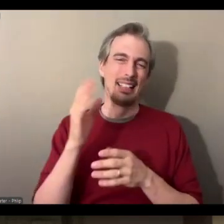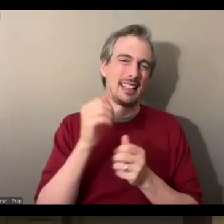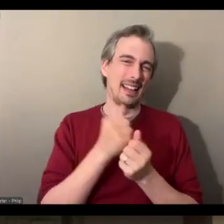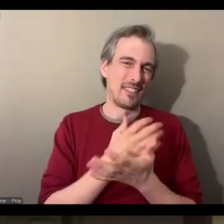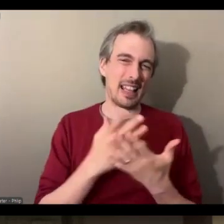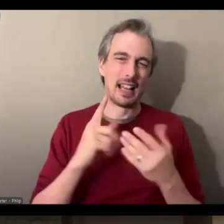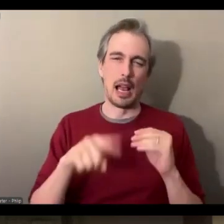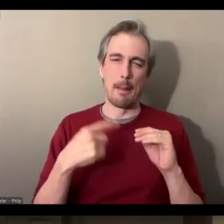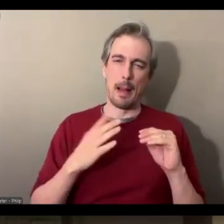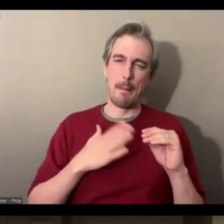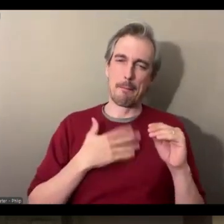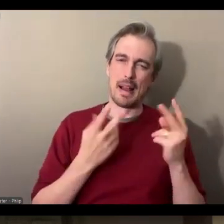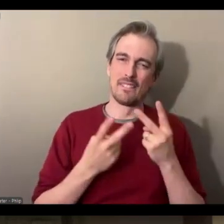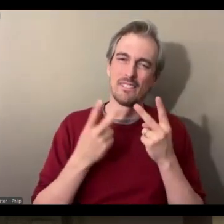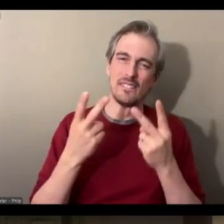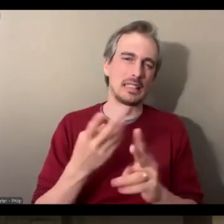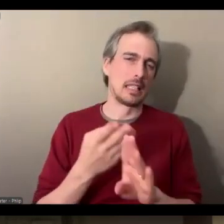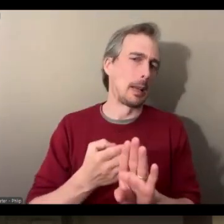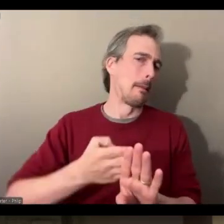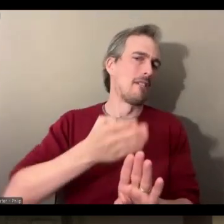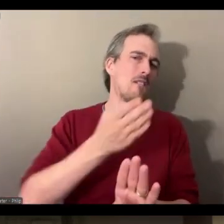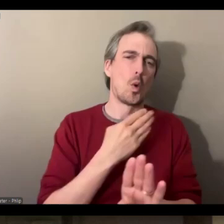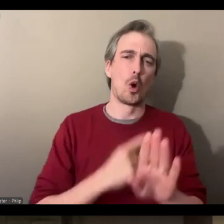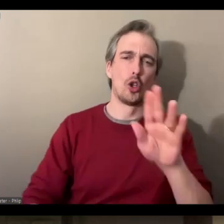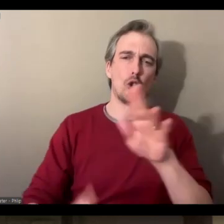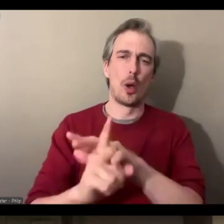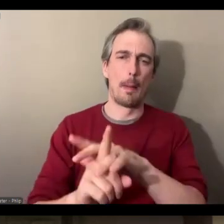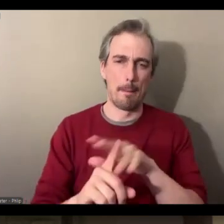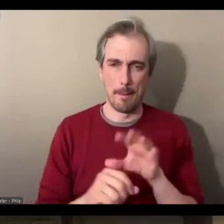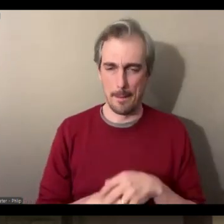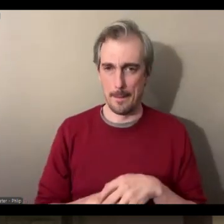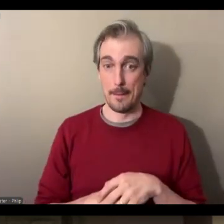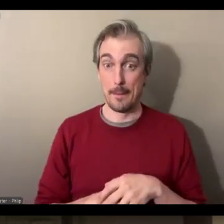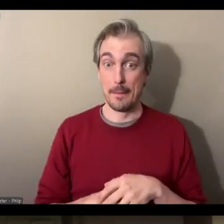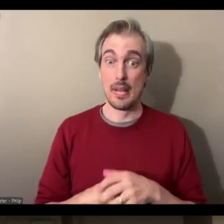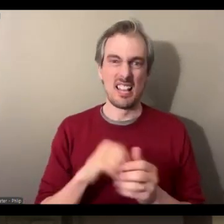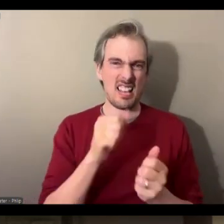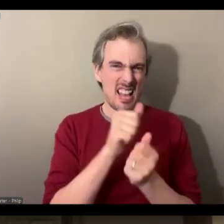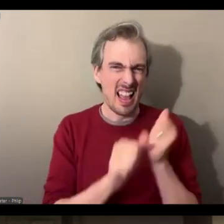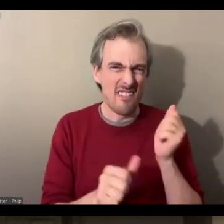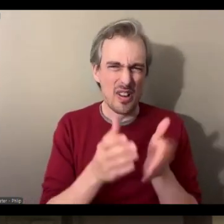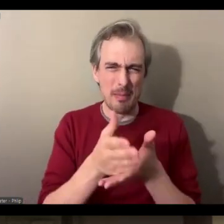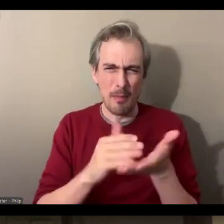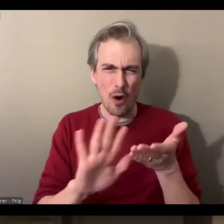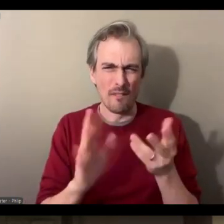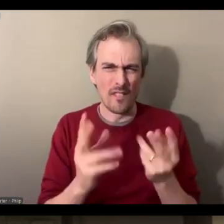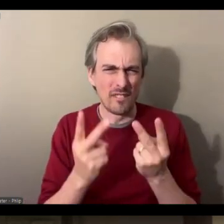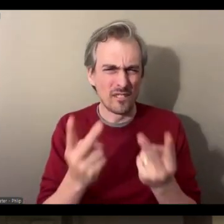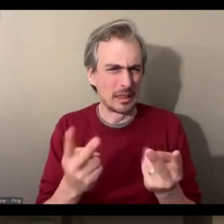This is logical. And by every part of their visit, they mean from the moment they turn up,